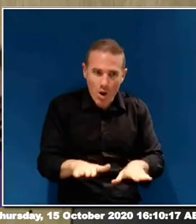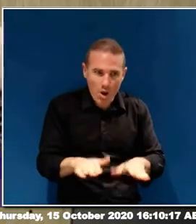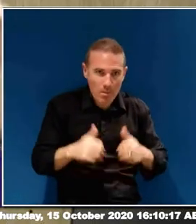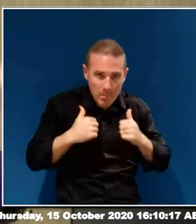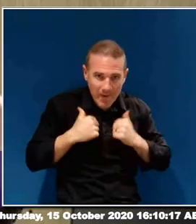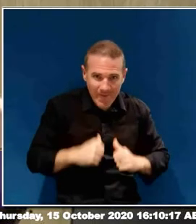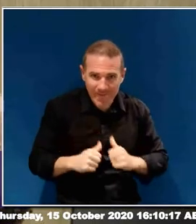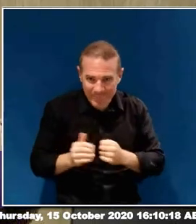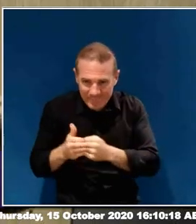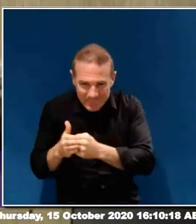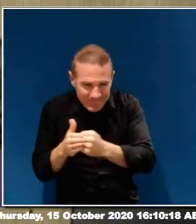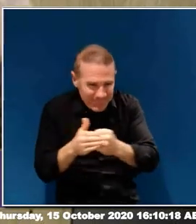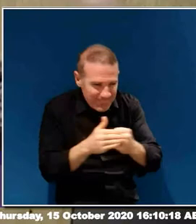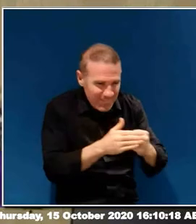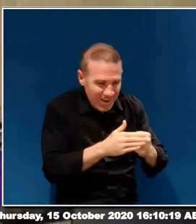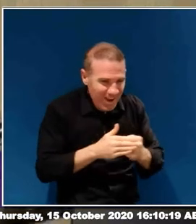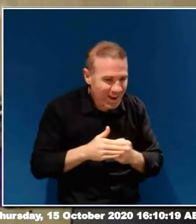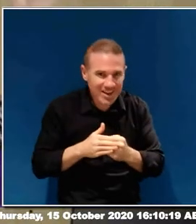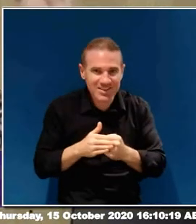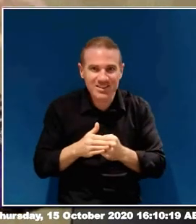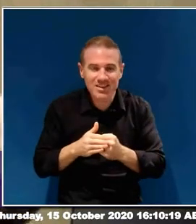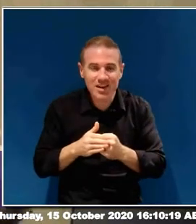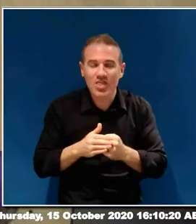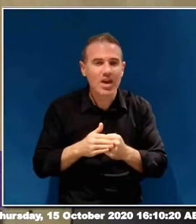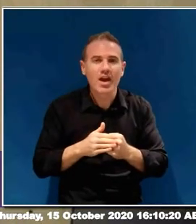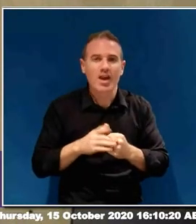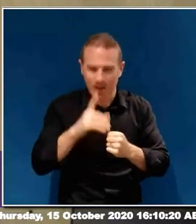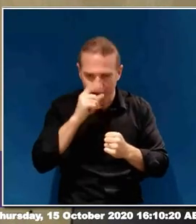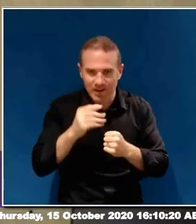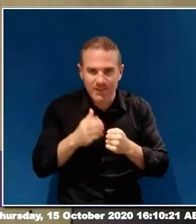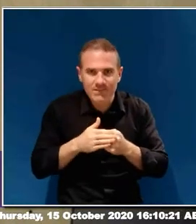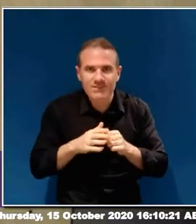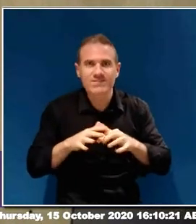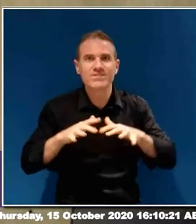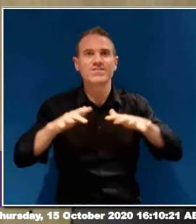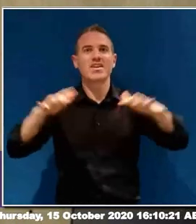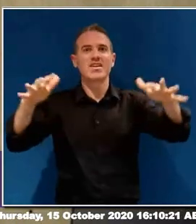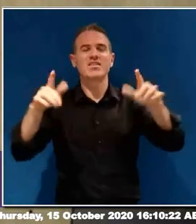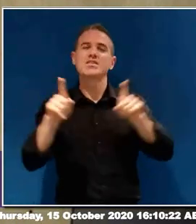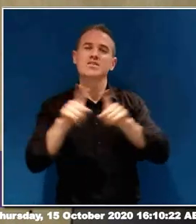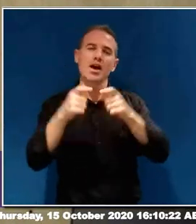like the little broken windows, you won't end up with, you know, anarchy and mayhem.